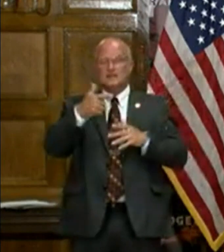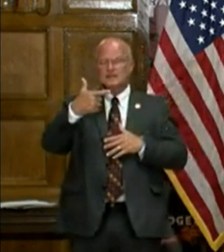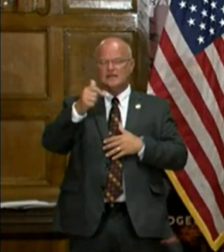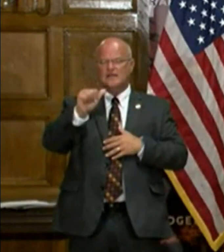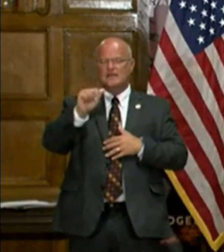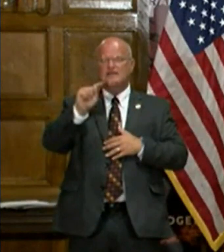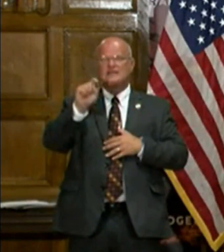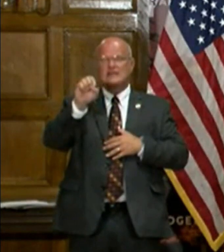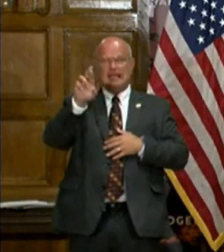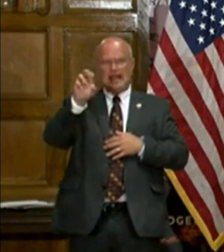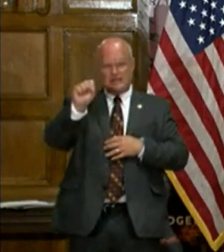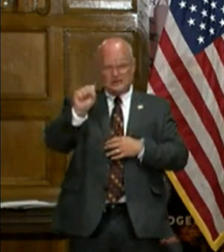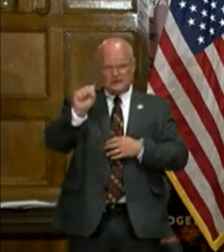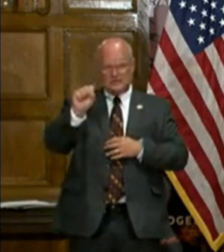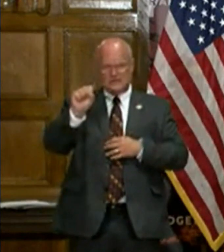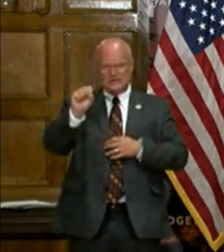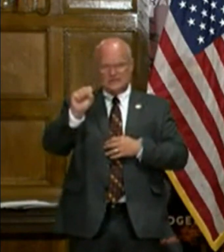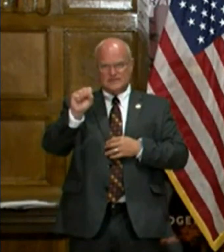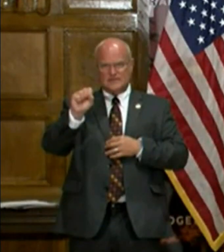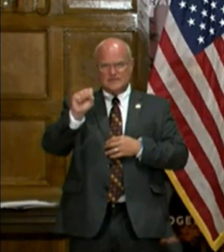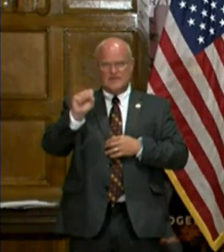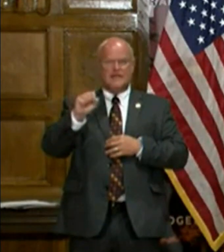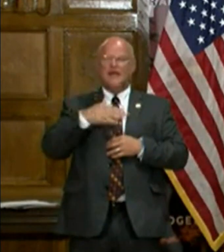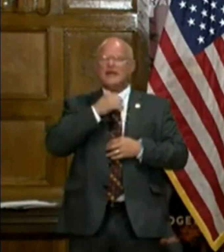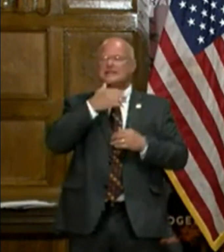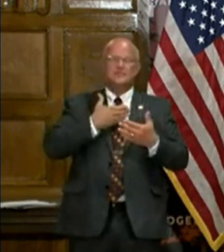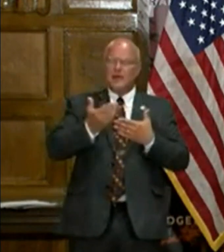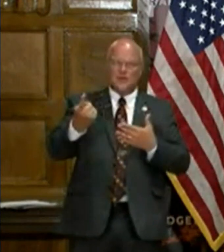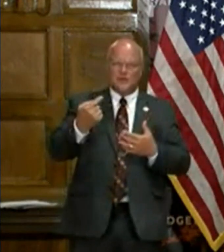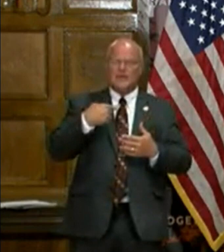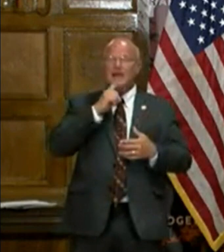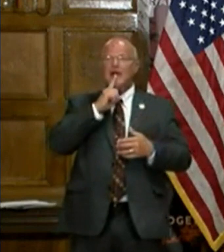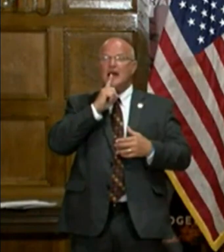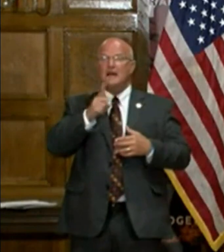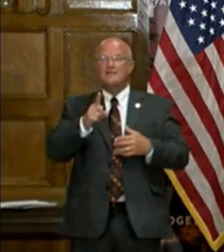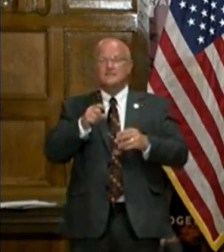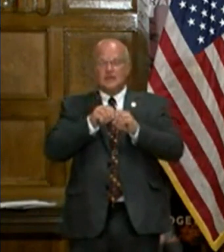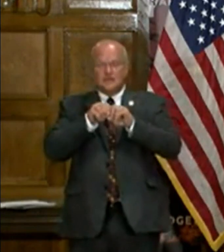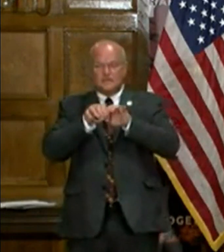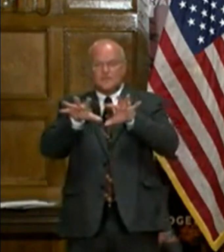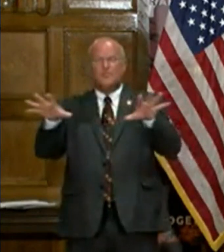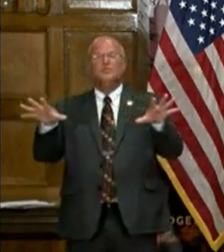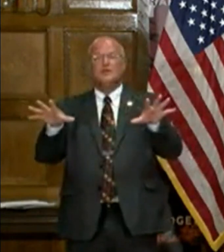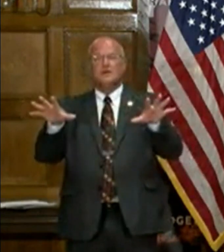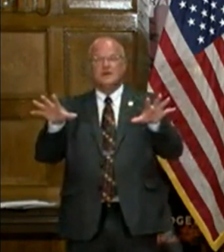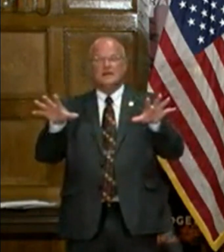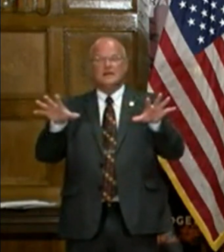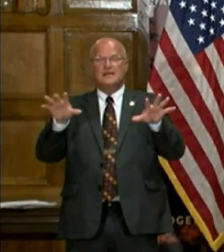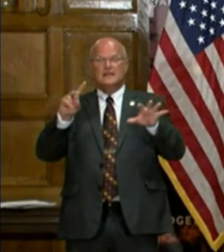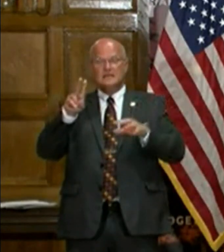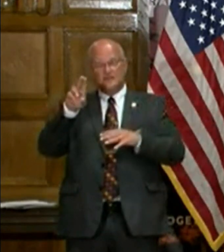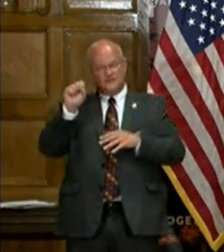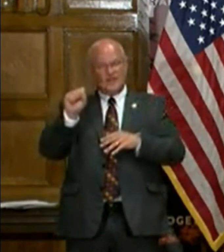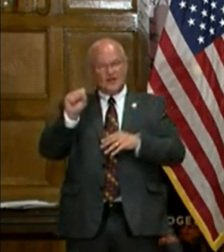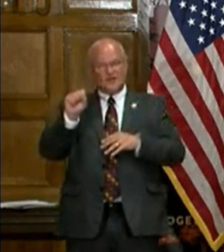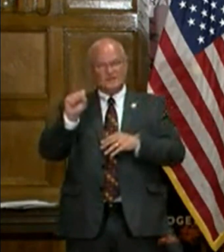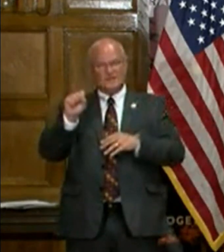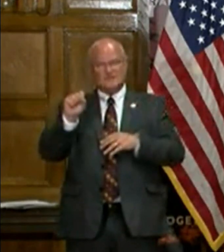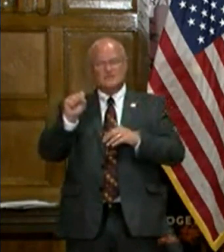POLYESTER MASKS THEY WORK VERY, VERY WELL. THEY ALMOST AS WELL AS SURGICAL MASK POLYESTER MASKS THEY WORK VERY, VERY WELL. THEY ALMOST AS WELL AS SURGICAL MASK WHICH POLYESTER MASKS THEY WORK VERY, VERY WELL. THEY ALMOST AS WELL AS SURGICAL MASK WHICH IS VERY WELL. THEY ALMOST AS WELL AS SURGICAL MASK WHICH IS VERY WELL. THEY ALMOST AS WELL AS SURGICAL MASK WHICH IS REALLY VERY WELL. THEY ALMOST AS WELL AS SURGICAL MASK WHICH IS REALLY VERY VERY WELL. THEY ALMOST AS WELL AS SURGICAL MASK WHICH IS REALLY VERY NICE VERY WELL. THEY ALMOST AS WELL AS SURGICAL MASK WHICH IS REALLY VERY NICE TO VERY WELL. THEY ALMOST AS WELL AS SURGICAL MASK WHICH IS REALLY VERY NICE TO KNOW VERY WELL. THEY ALMOST AS WELL AS SURGICAL MASK WHICH IS REALLY VERY NICE TO KNOW WHAT AS SURGICAL MASK WHICH IS REALLY VERY NICE TO KNOW WHAT AS SURGICAL MASK WHICH IS REALLY VERY NICE TO KNOW WHAT DON'T AS SURGICAL MASK WHICH IS REALLY VERY NICE TO KNOW WHAT DON'T WORK AS SURGICAL MASK WHICH IS REALLY VERY NICE TO KNOW WHAT DON'T WORK WELL AS SURGICAL MASK WHICH IS REALLY VERY NICE TO KNOW WHAT DON'T WORK WELL ALTHOUGH REALLY VERY NICE TO KNOW WHAT DON'T WORK WELL ALTHOUGH REALLY VERY NICE TO KNOW WHAT DON'T WORK WELL ALTHOUGH THEY'RE REALLY VERY NICE TO KNOW WHAT DON'T WORK WELL ALTHOUGH THEY'RE VERY REALLY VERY NICE TO KNOW WHAT DON'T WORK WELL ALTHOUGH THEY'RE VERY FASHIONABLE. REALLY VERY NICE TO KNOW WHAT DON'T WORK WELL ALTHOUGH THEY'RE VERY FASHIONABLE. ARE DON'T WORK WELL ALTHOUGH THEY'RE VERY FASHIONABLE. ARE DON'T WORK WELL ALTHOUGH THEY'RE VERY FASHIONABLE. ARE THE DON'T WORK WELL ALTHOUGH THEY'RE VERY FASHIONABLE. ARE THE GATORS DON'T WORK WELL ALTHOUGH THEY'RE VERY FASHIONABLE. ARE THE GATORS AND DON'T WORK WELL ALTHOUGH THEY'RE VERY FASHIONABLE. ARE THE GATORS AND I'M DON'T WORK WELL ALTHOUGH THEY'RE VERY FASHIONABLE. ARE THE GATORS AND I'M GLAD DON'T WORK WELL ALTHOUGH THEY'RE VERY FASHIONABLE. ARE THE GATORS AND I'M GLAD I THEY'RE VERY FASHIONABLE. ARE THE GATORS AND I'M GLAD I THEY'RE VERY FASHIONABLE. ARE THE GATORS AND I'M GLAD I DIDN'T THEY'RE VERY FASHIONABLE. ARE THE GATORS AND I'M GLAD I DIDN'T BUY THEY'RE VERY FASHIONABLE. ARE THE GATORS AND I'M GLAD I DIDN'T BUY ONE THEY'RE VERY FASHIONABLE. ARE THE GATORS AND I'M GLAD I DIDN'T BUY ONE BECAUSE THEY'RE VERY FASHIONABLE. ARE THE GATORS AND I'M GLAD I DIDN'T BUY ONE BECAUSE THEY